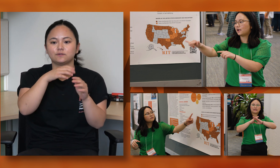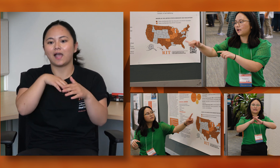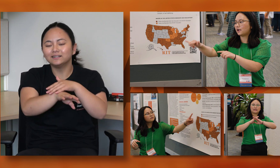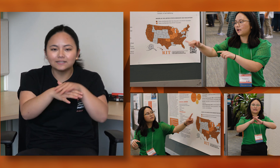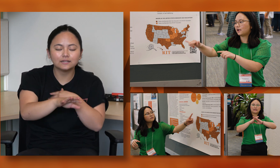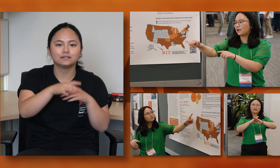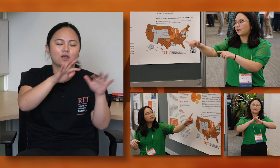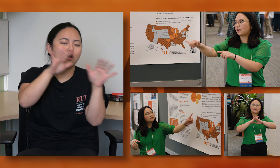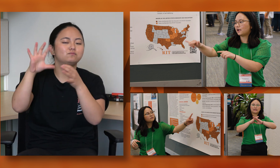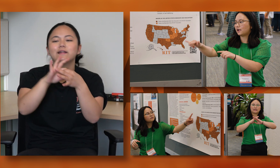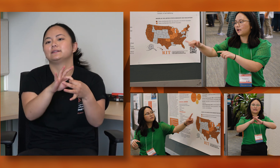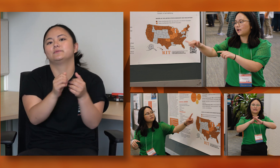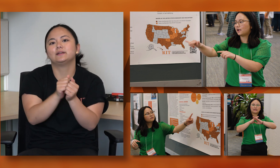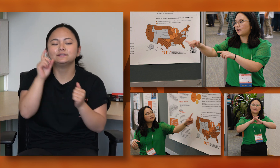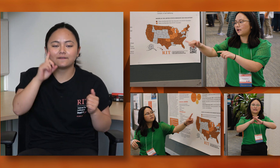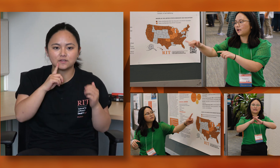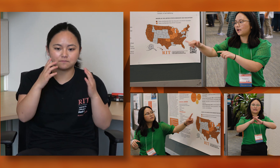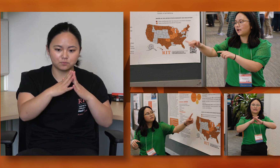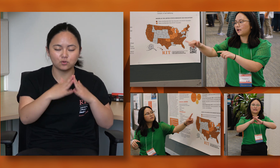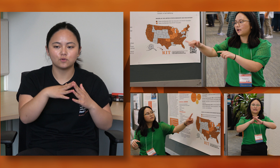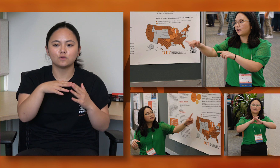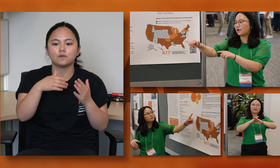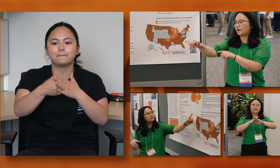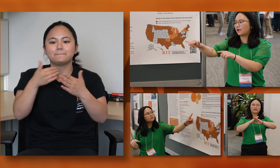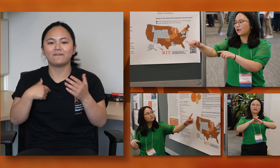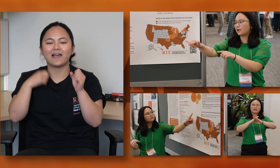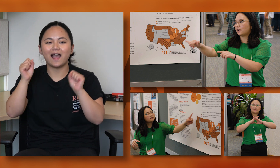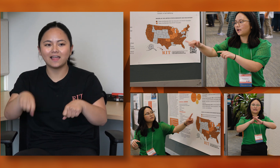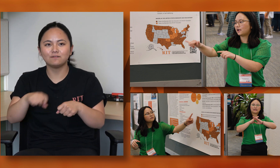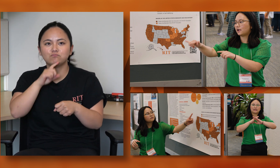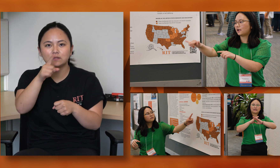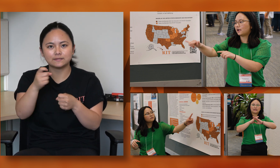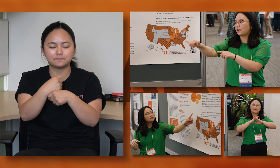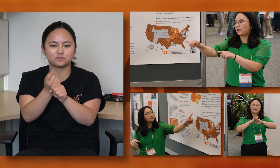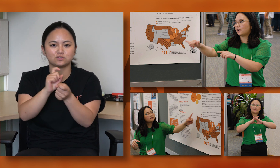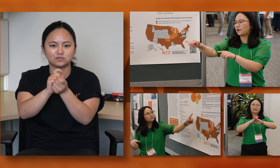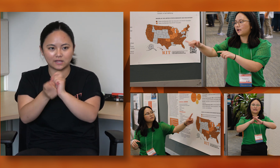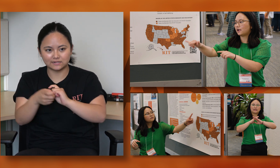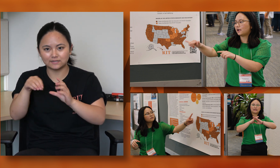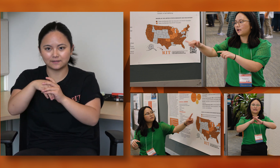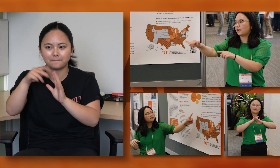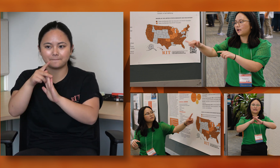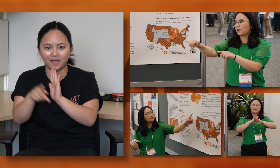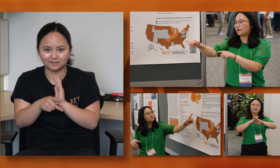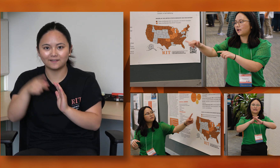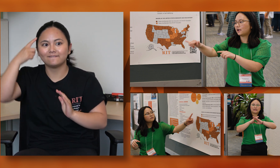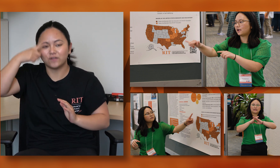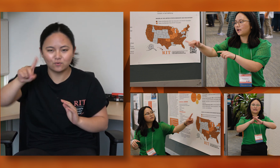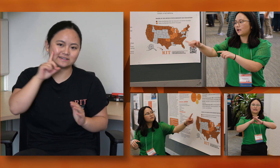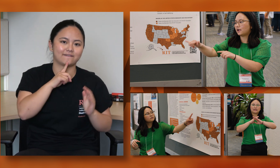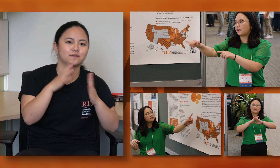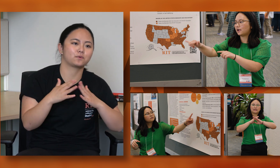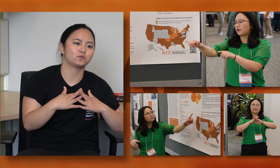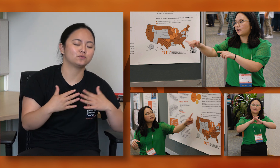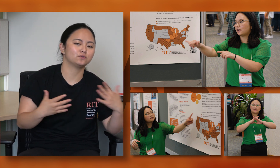access and everything else related to the Deaf community before I can really make changes in policy for the Deaf community.